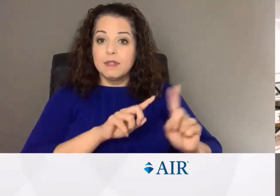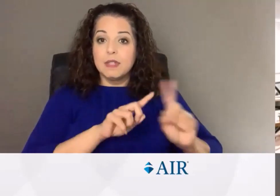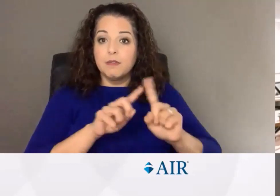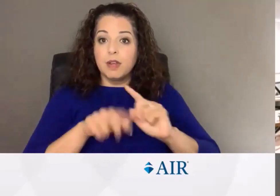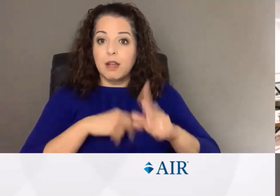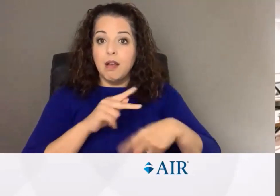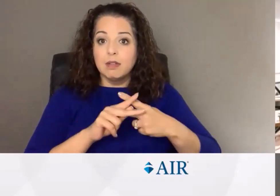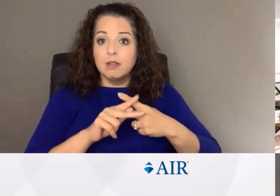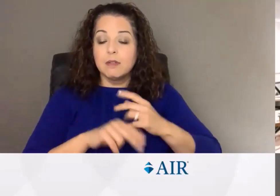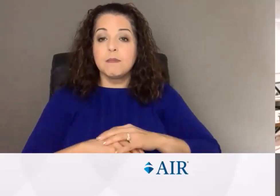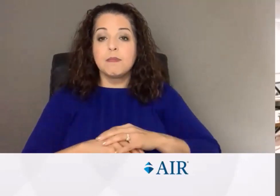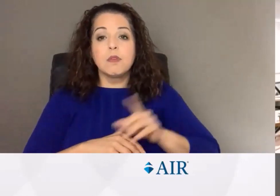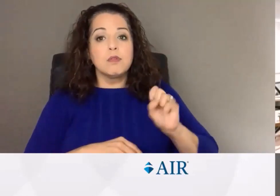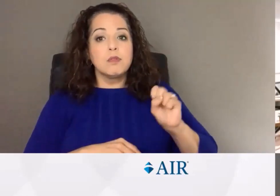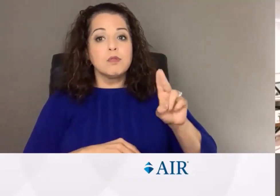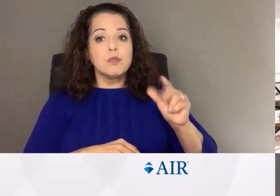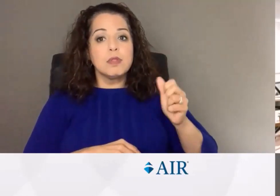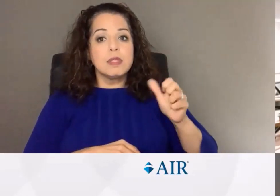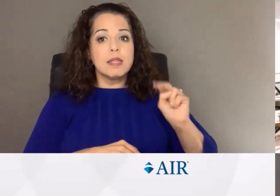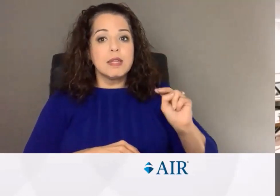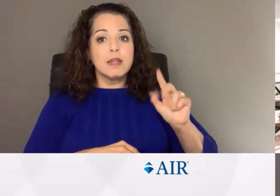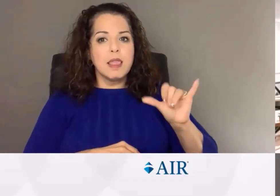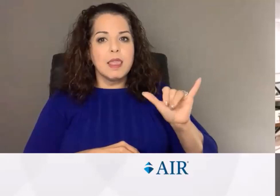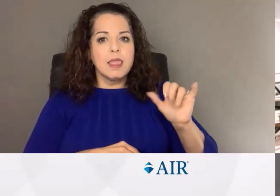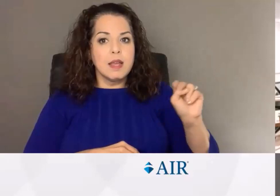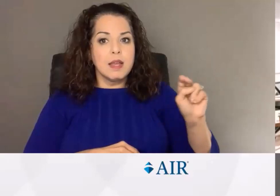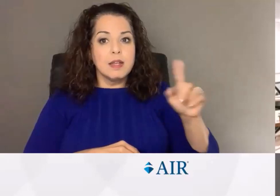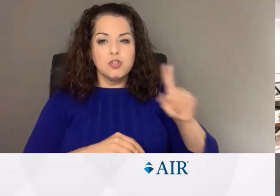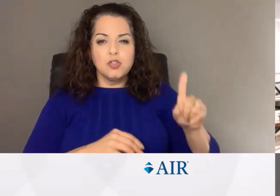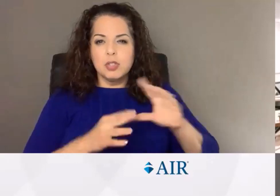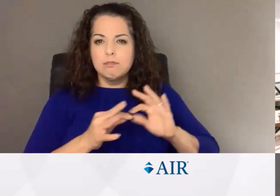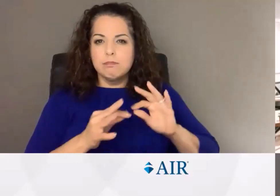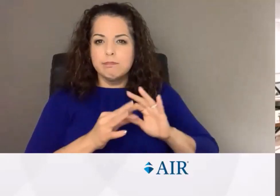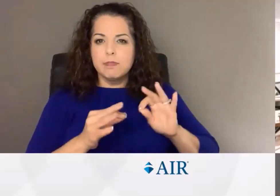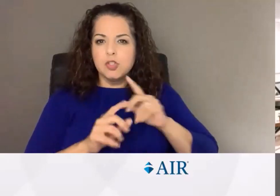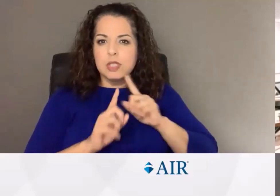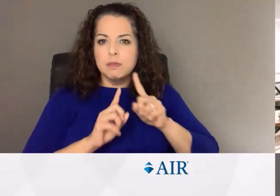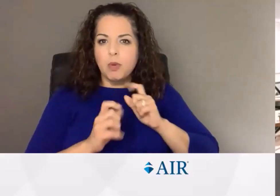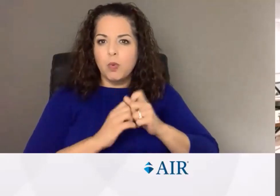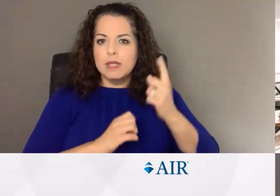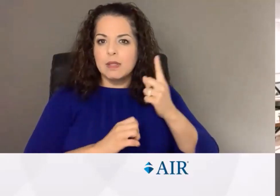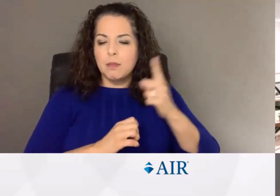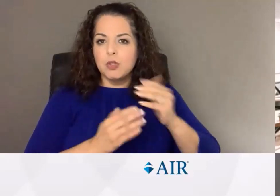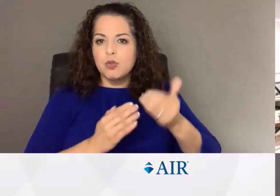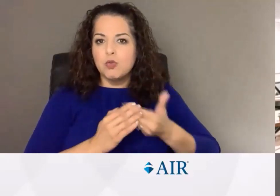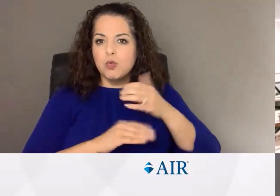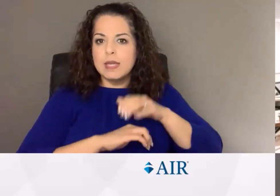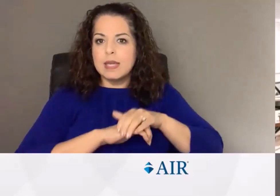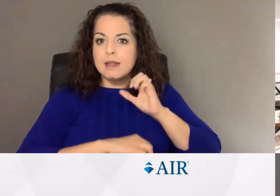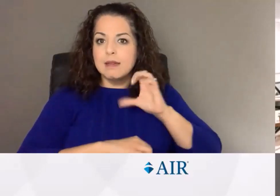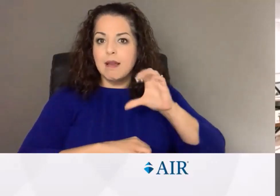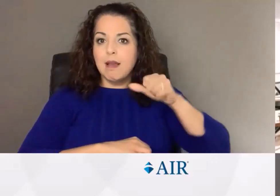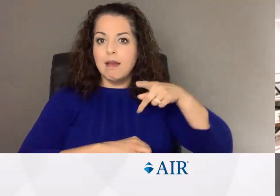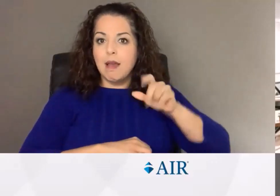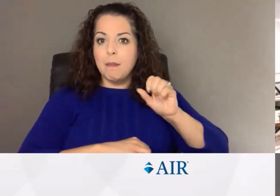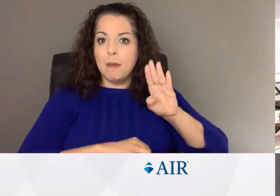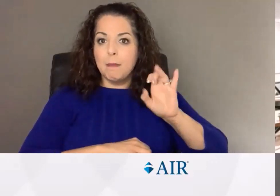So Susan Lynn is noting that she spoke to someone in New England who said CAPABLE was available through Medicaid